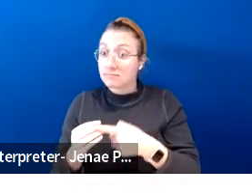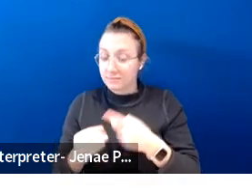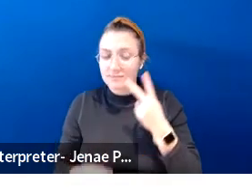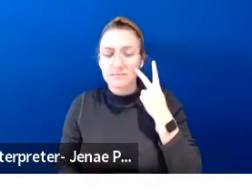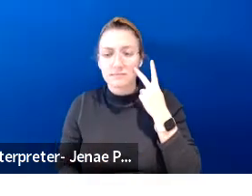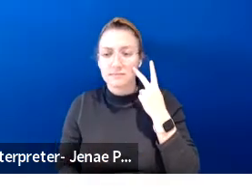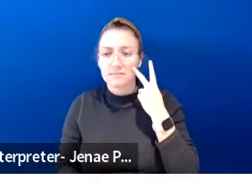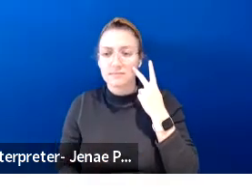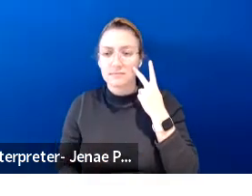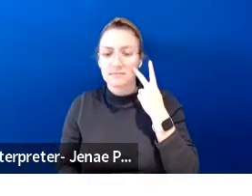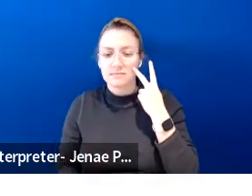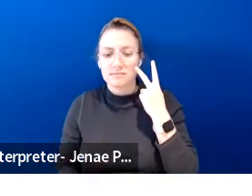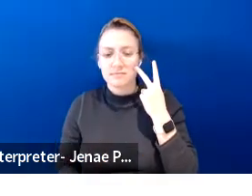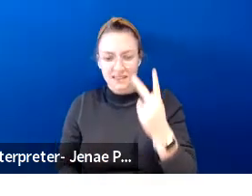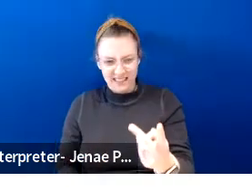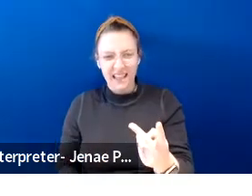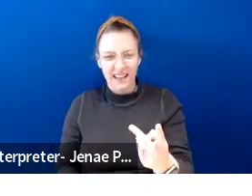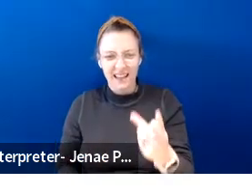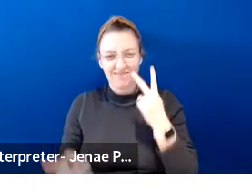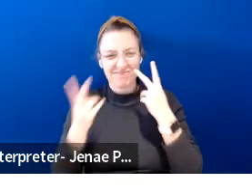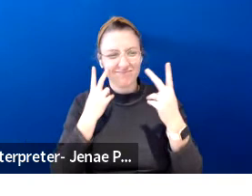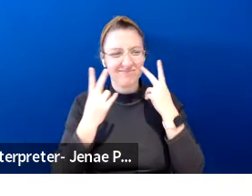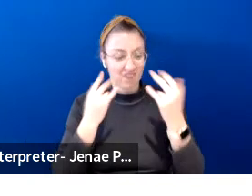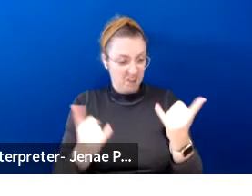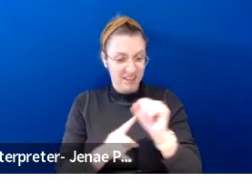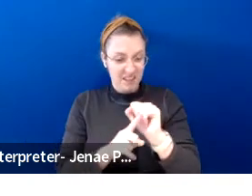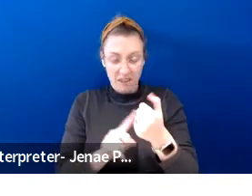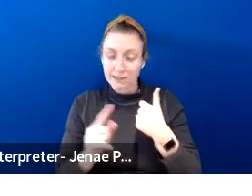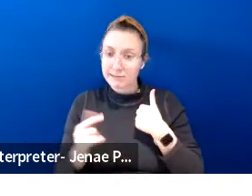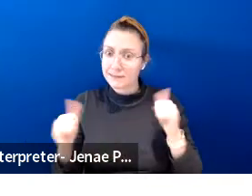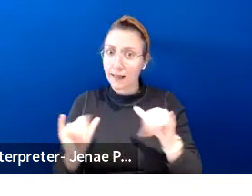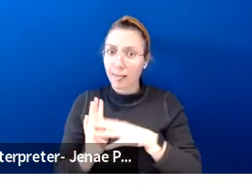seeing the learning in your current situation is part willpower.